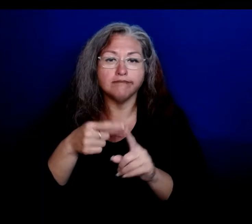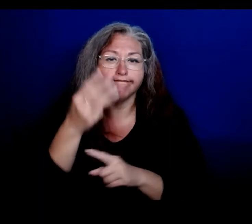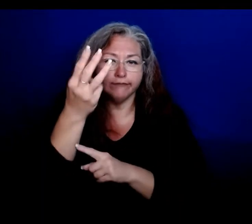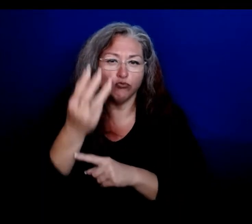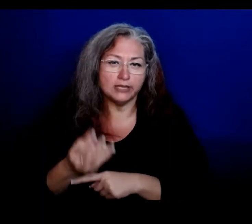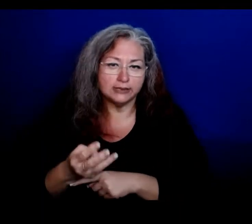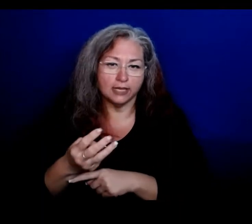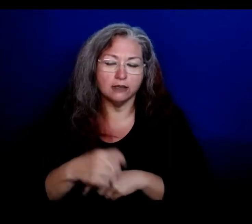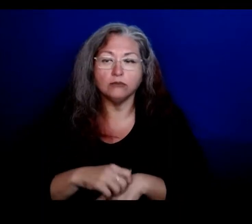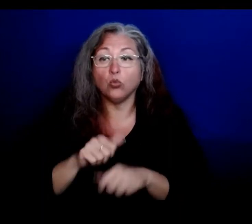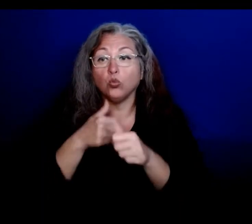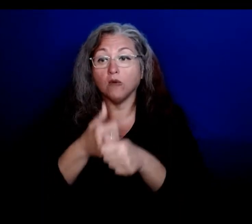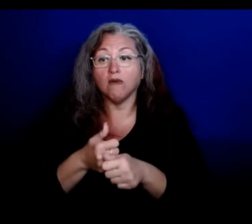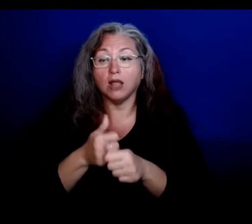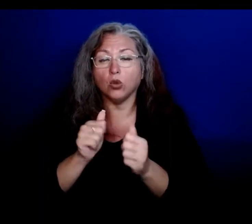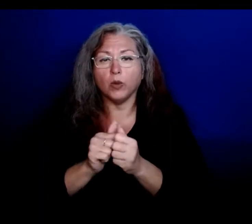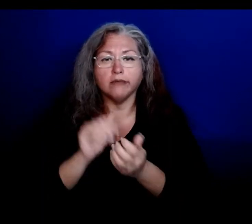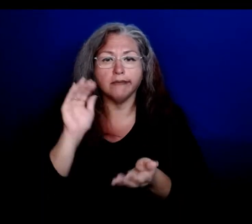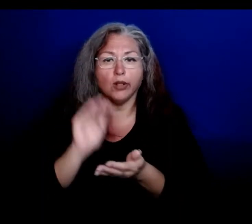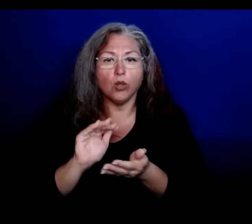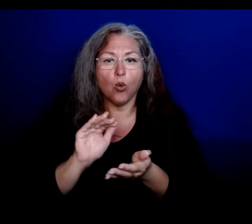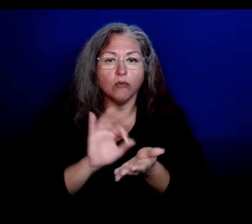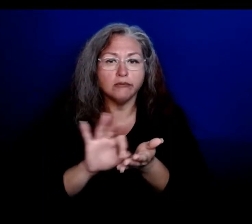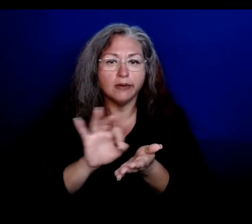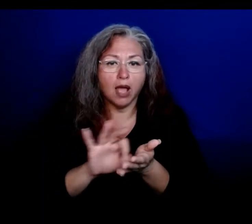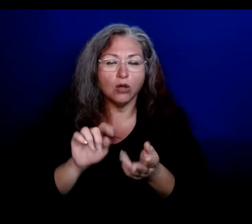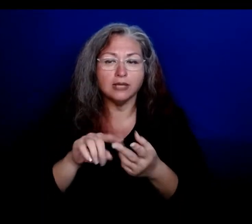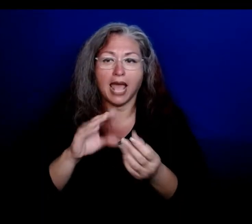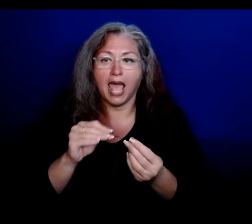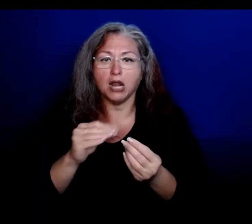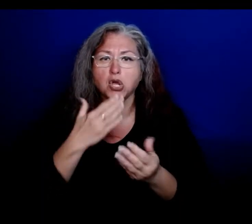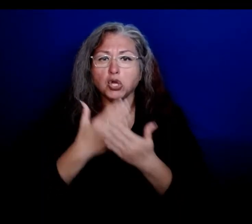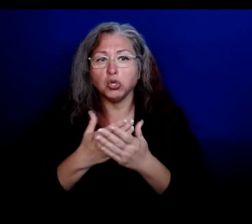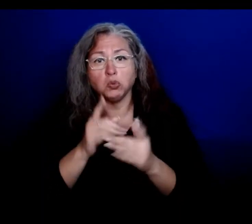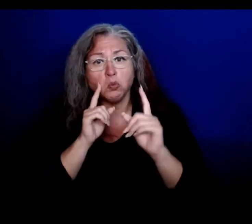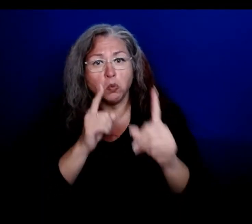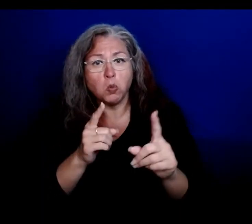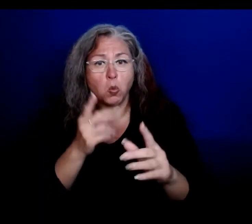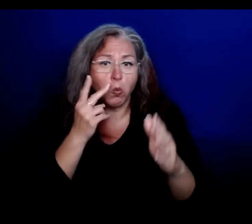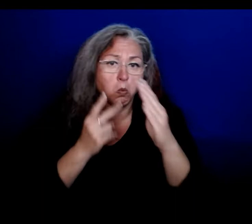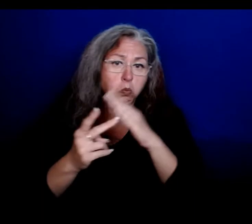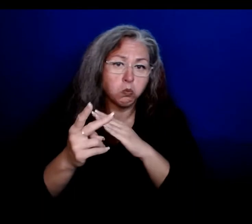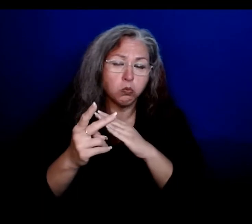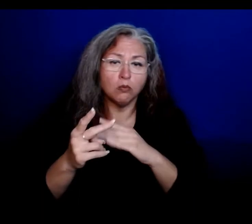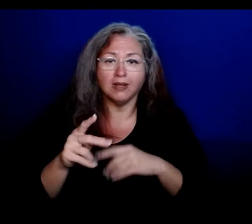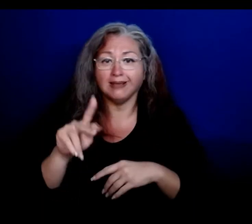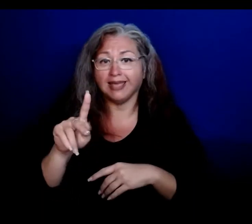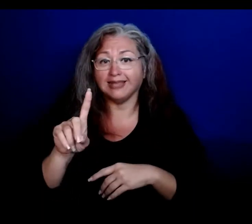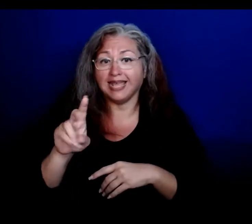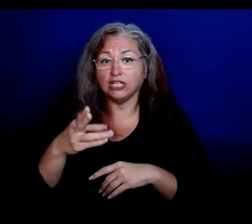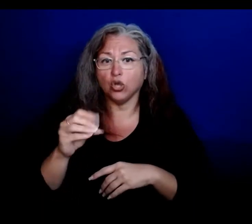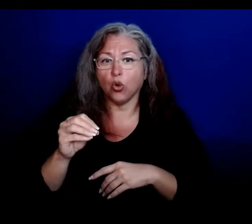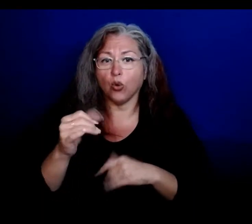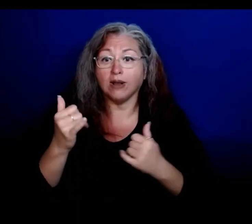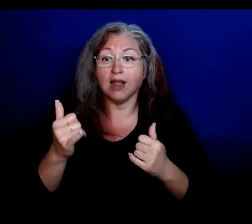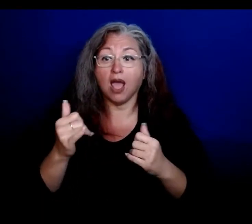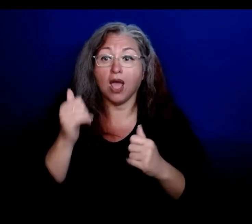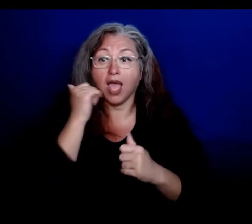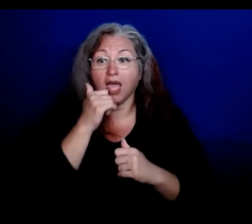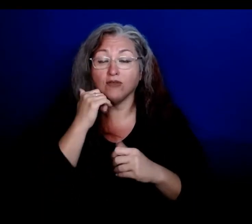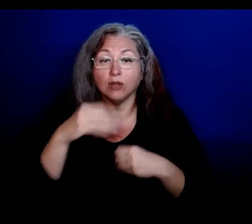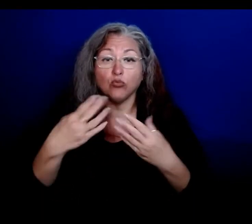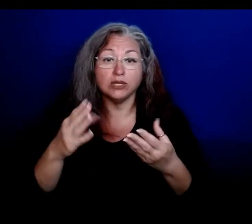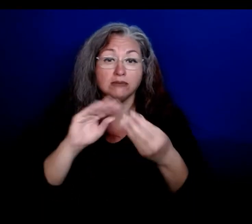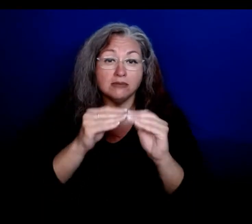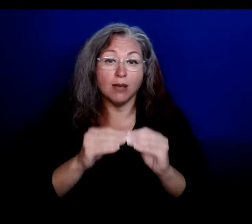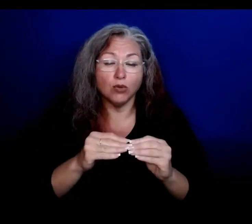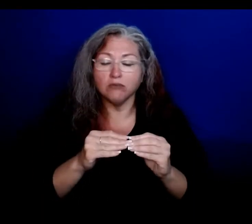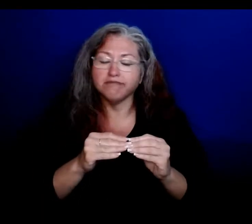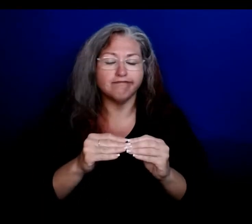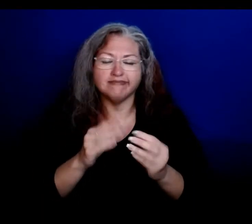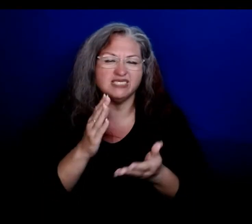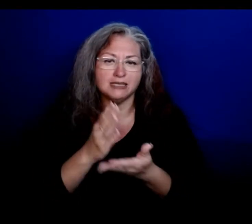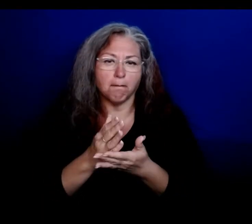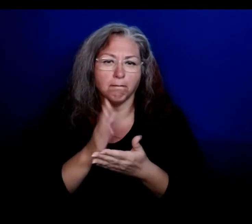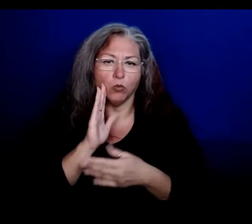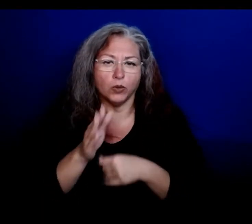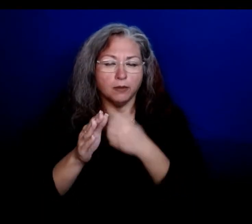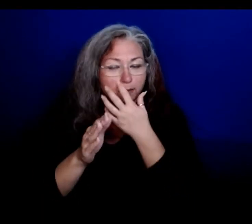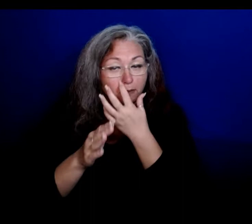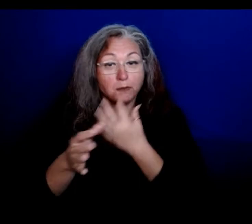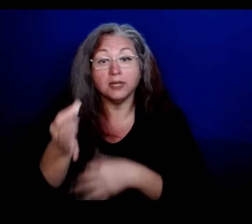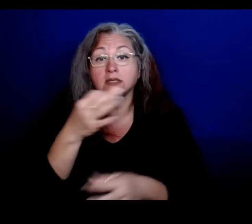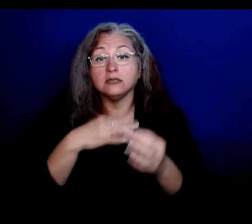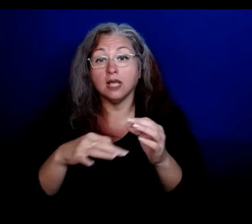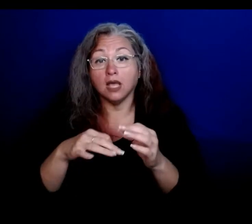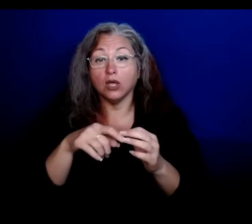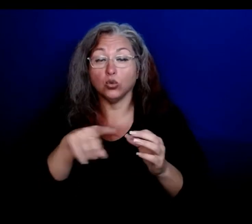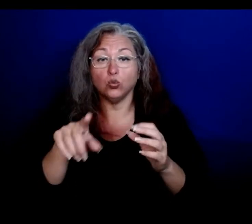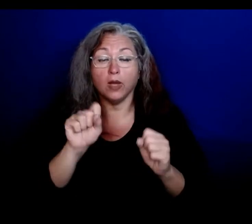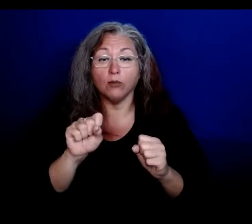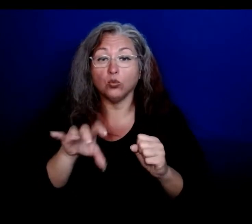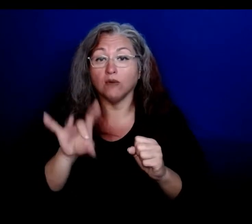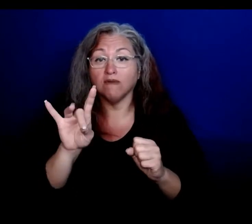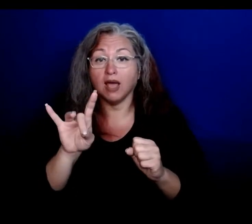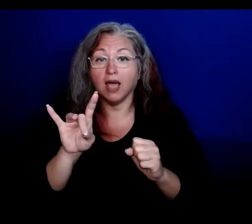In accordance with lower case counts and the good trajectory we are on, KDHO will no longer provide daily case count updates for the County. Instead, residents can find county level weekly